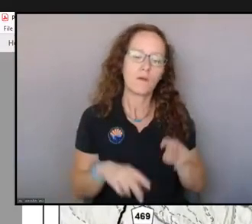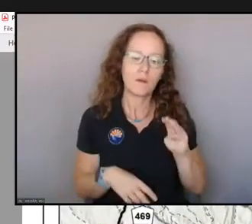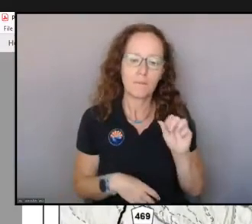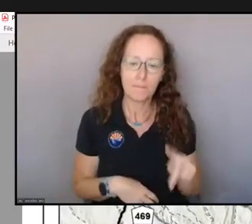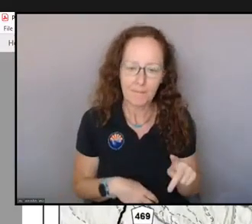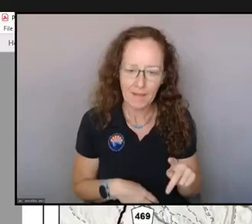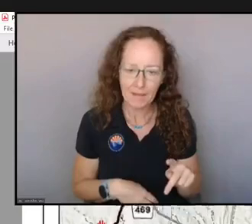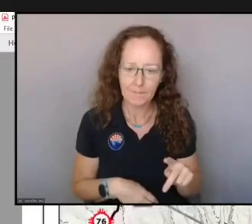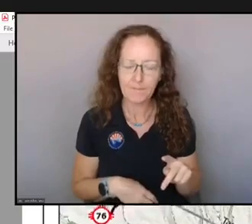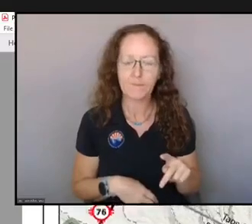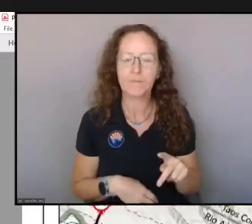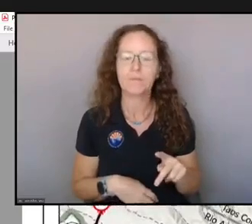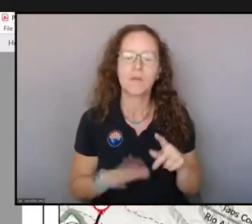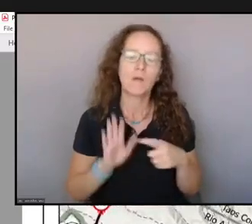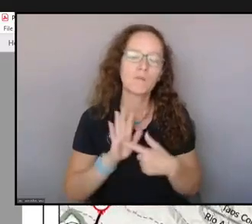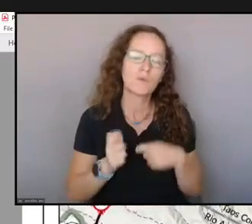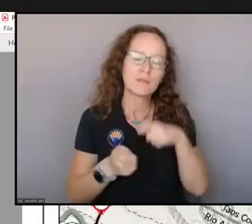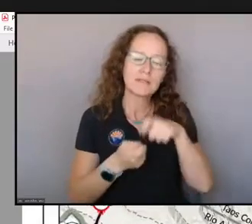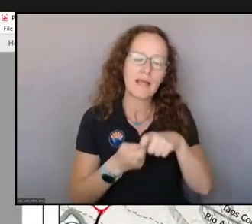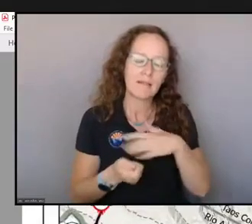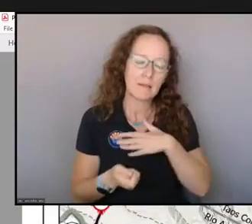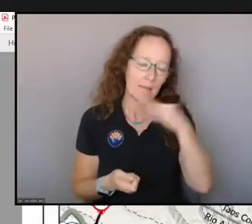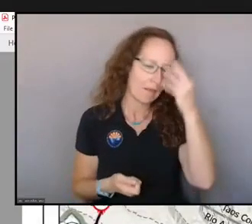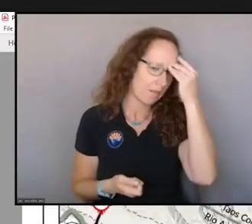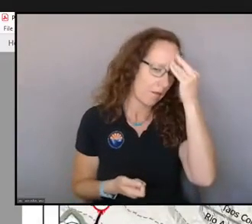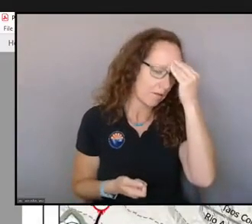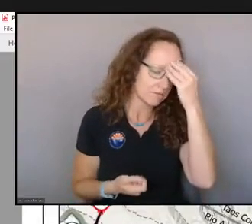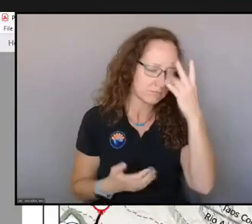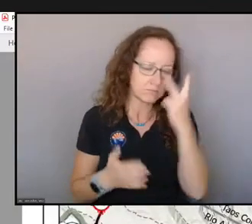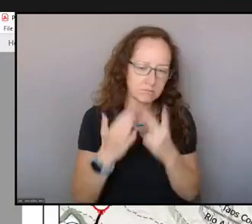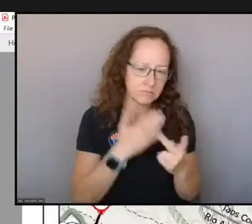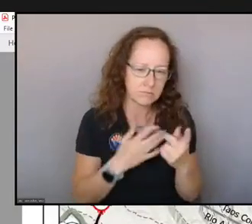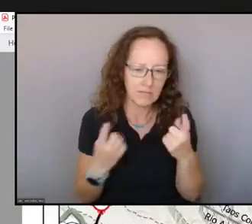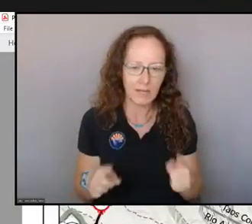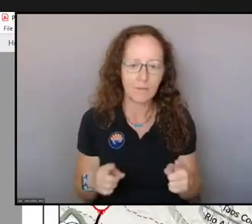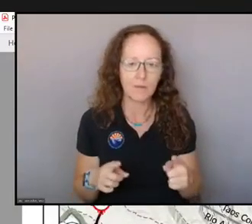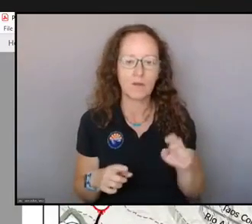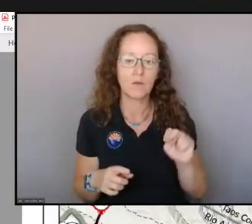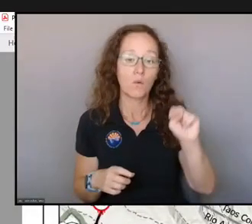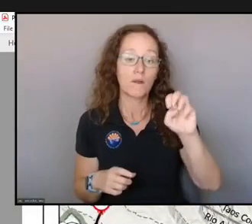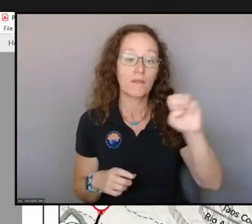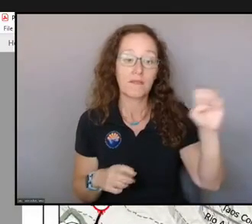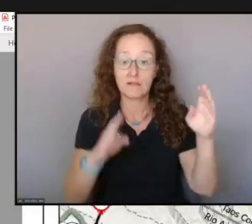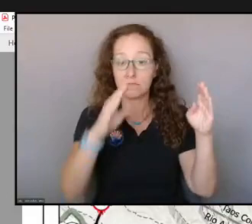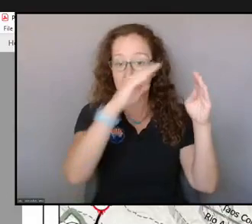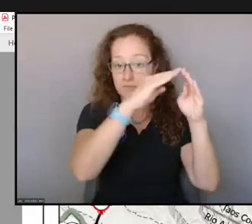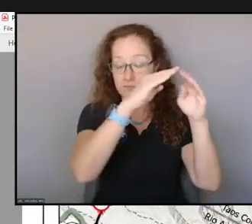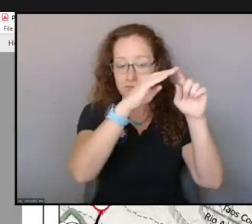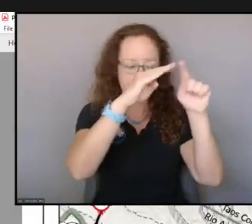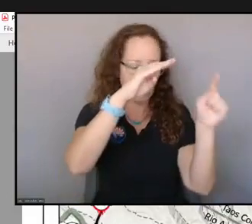BE HAPPENING. LET'S GO THE NORTHWEST CORNER -- NORTHEAST CORNER AND WORK OUR WAY DOWN TO THE SOUTH.